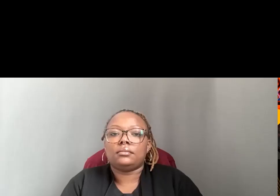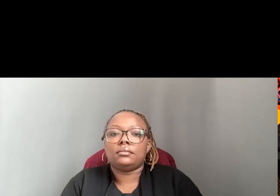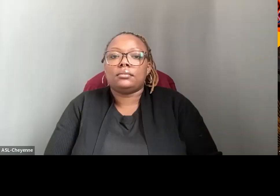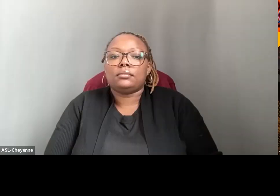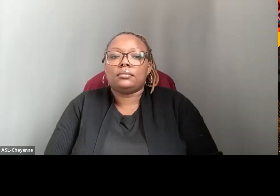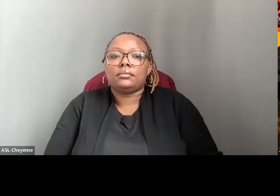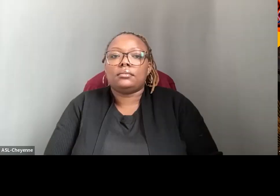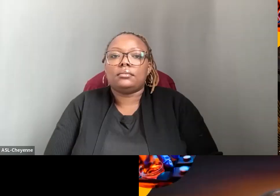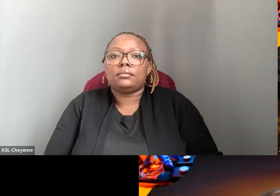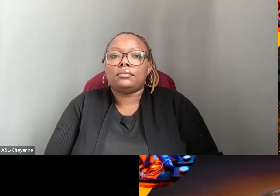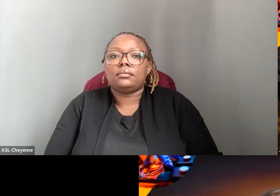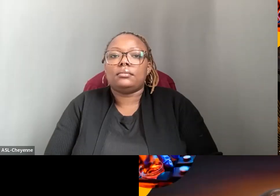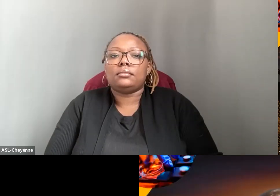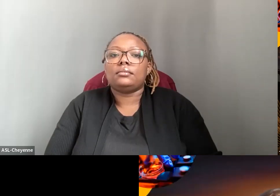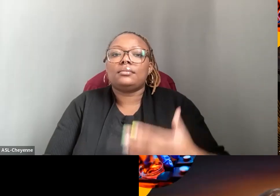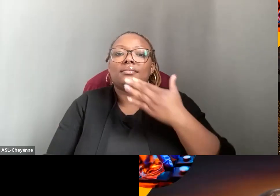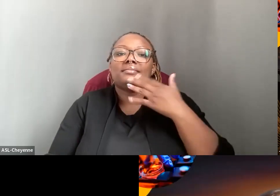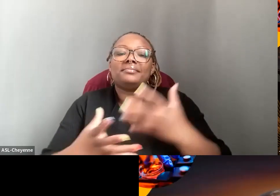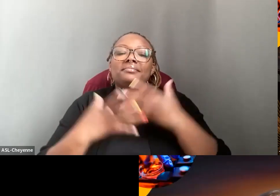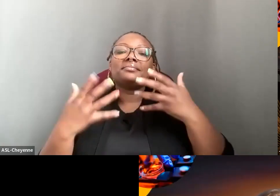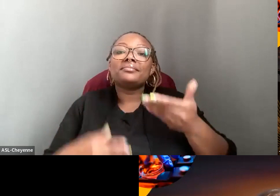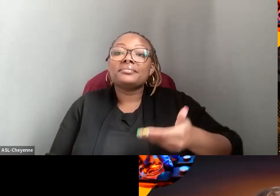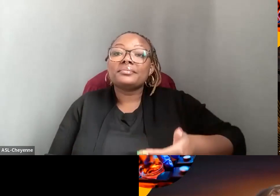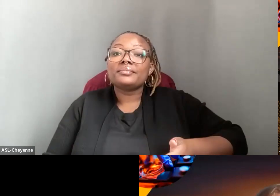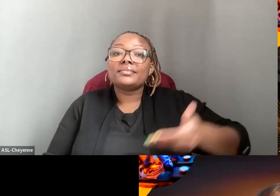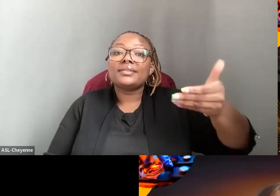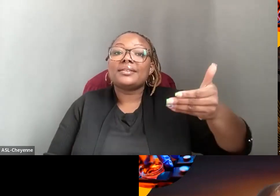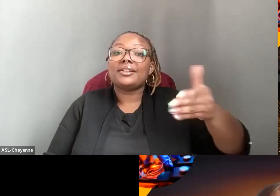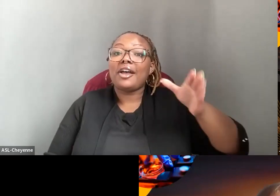Jeremy Leffer: Okay, thanks very much. I'd like to welcome our presenters back.